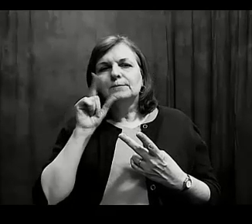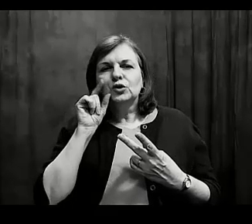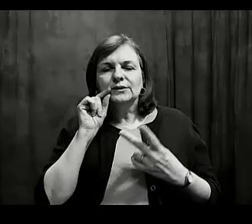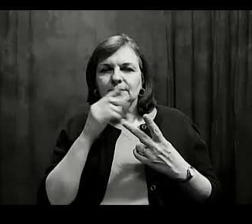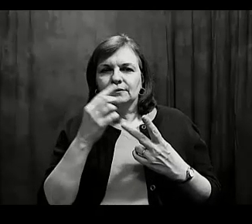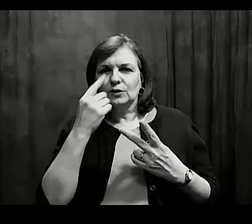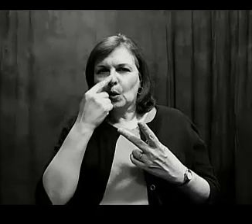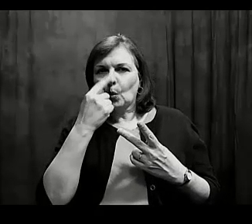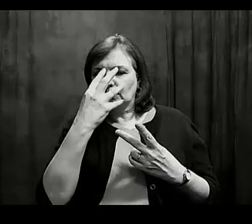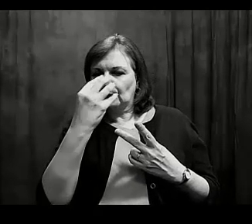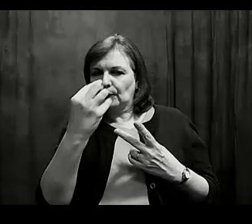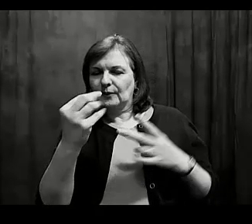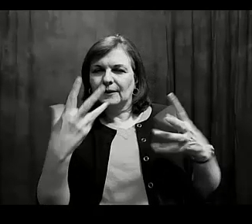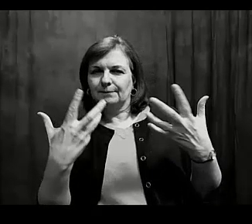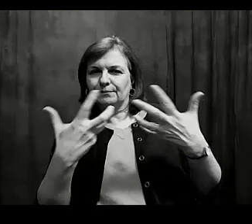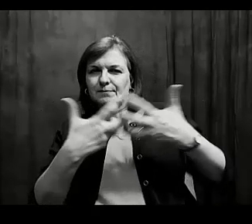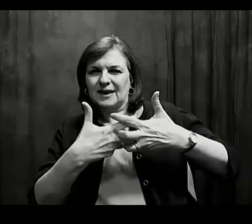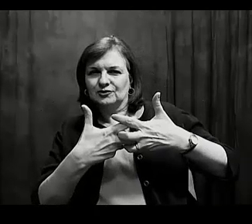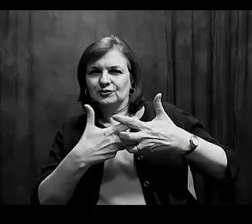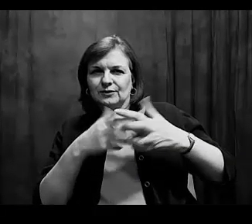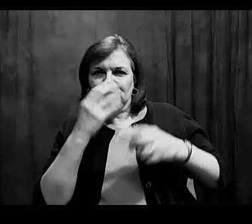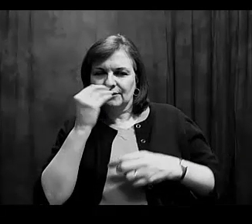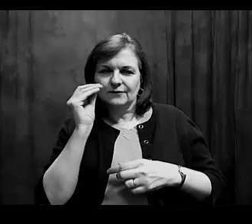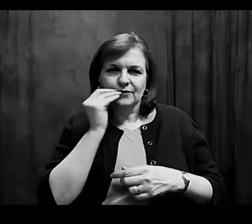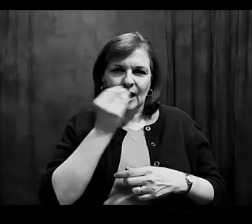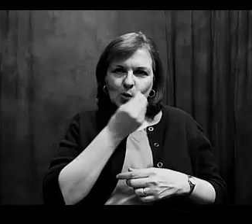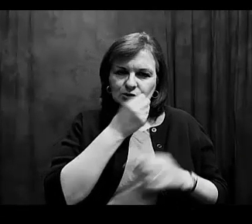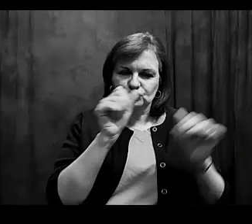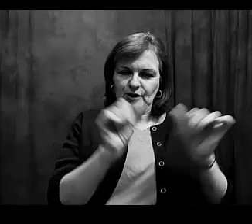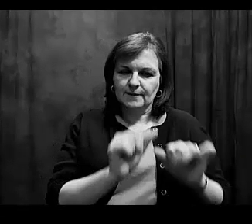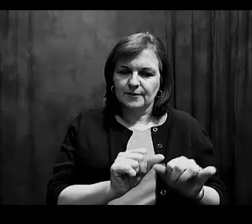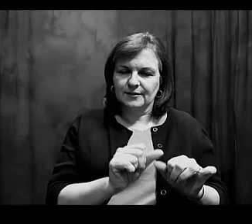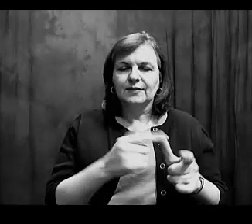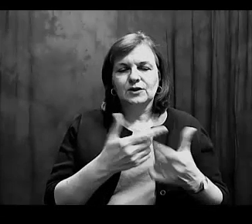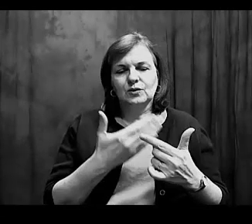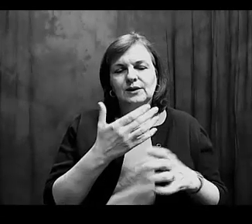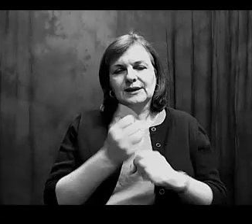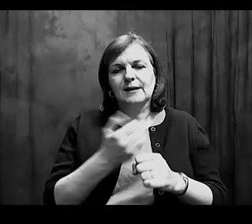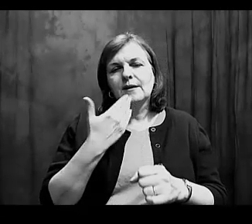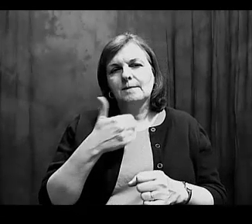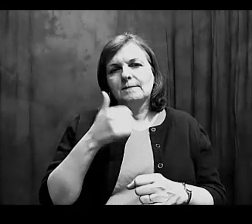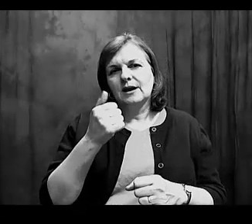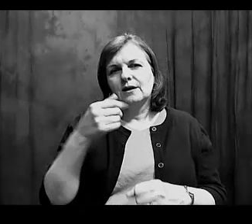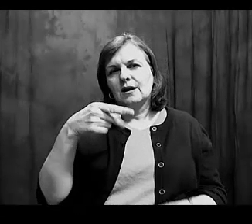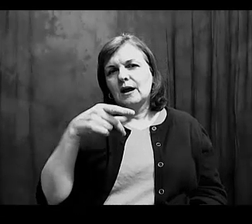flowers so we get specific pollination much much better for the plant